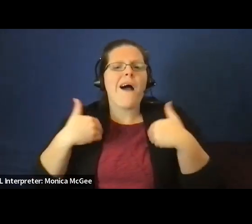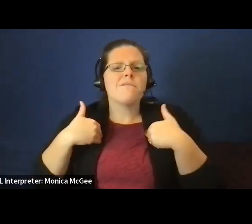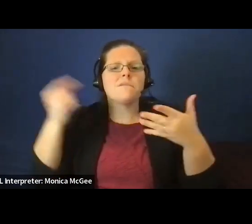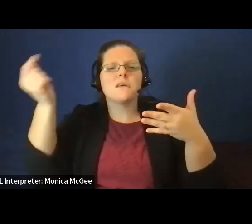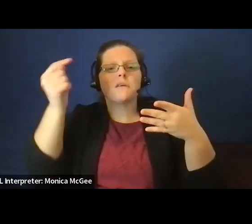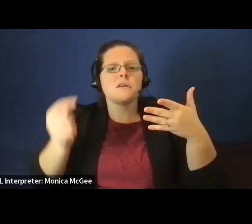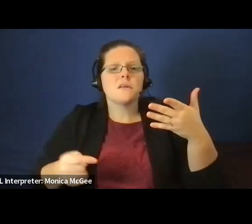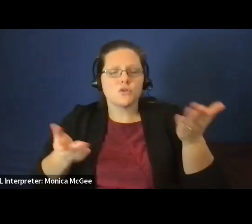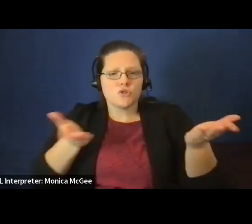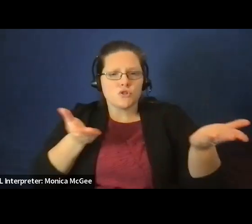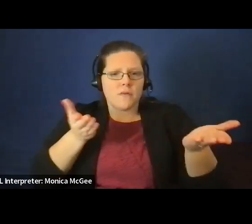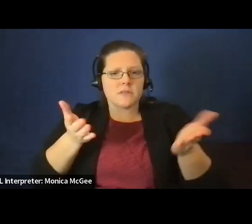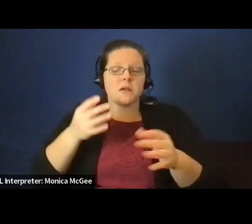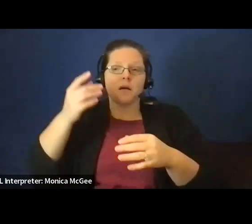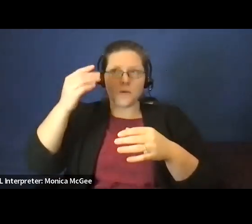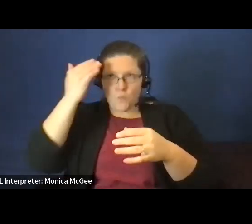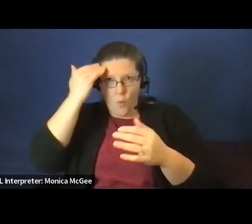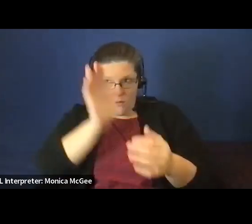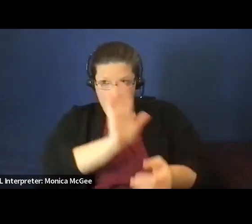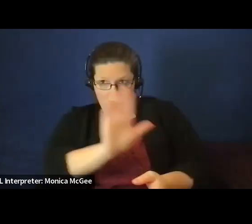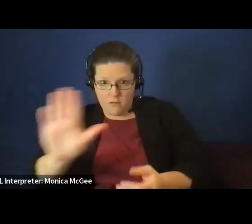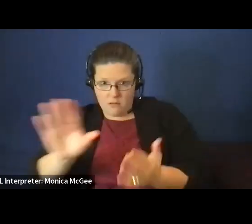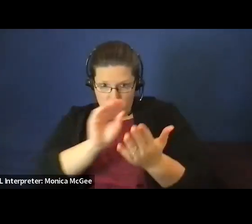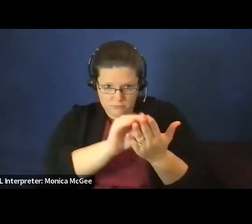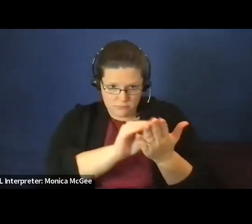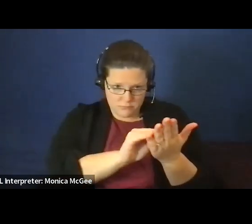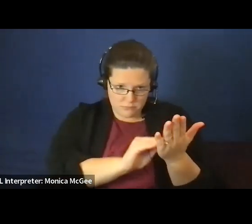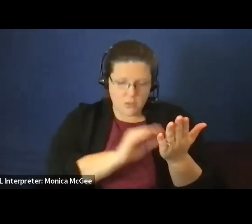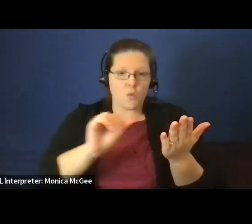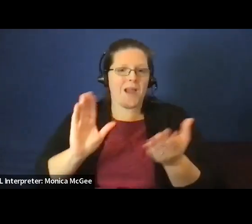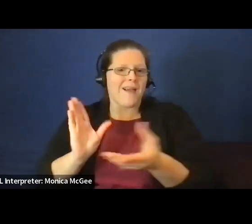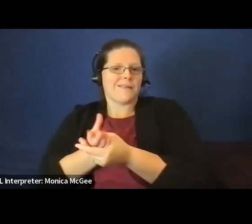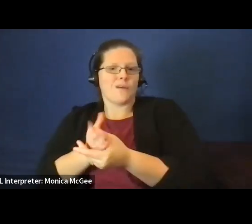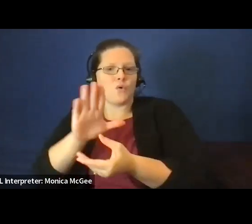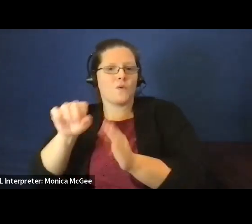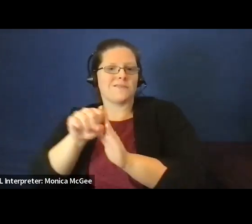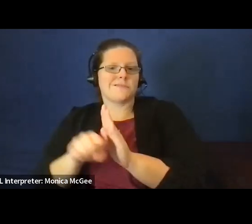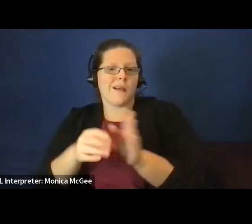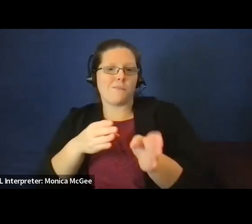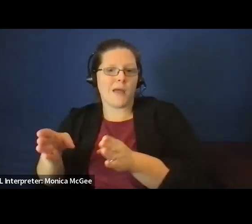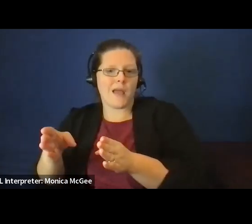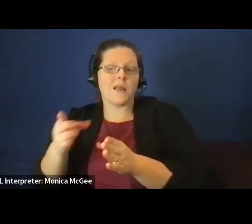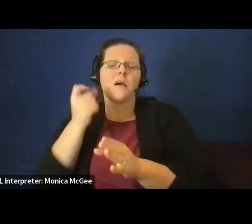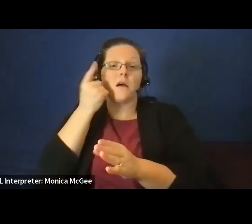do all of the centers -- what other services do they provide? Identify all